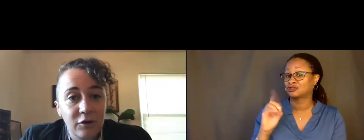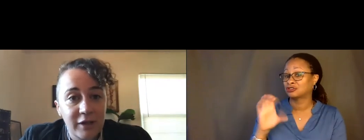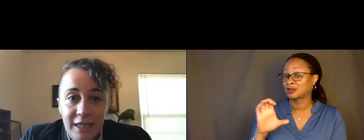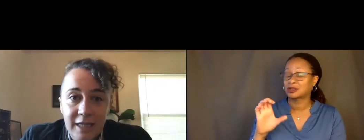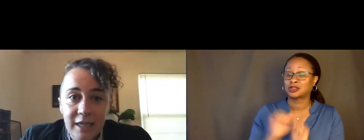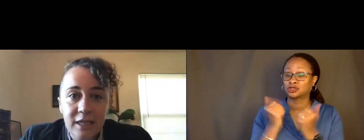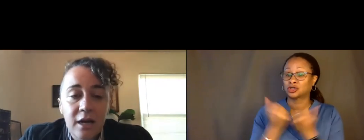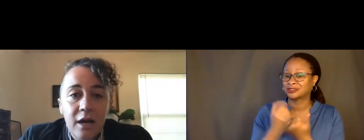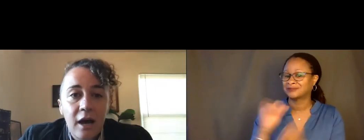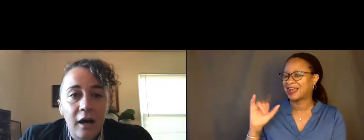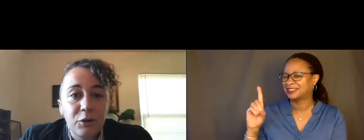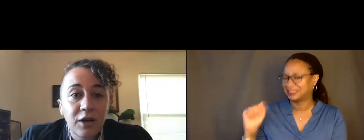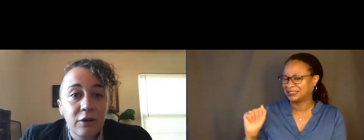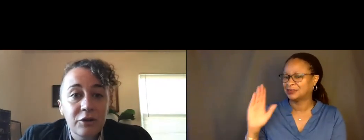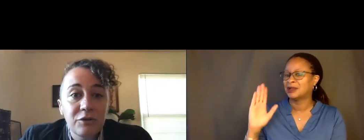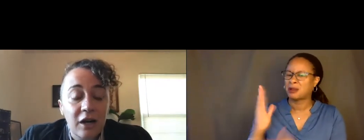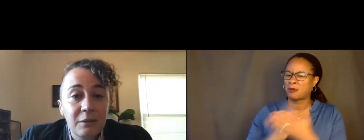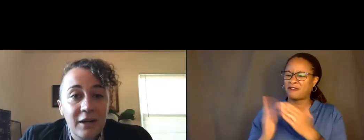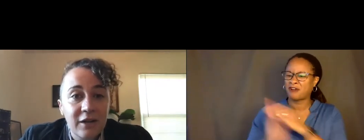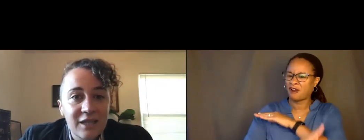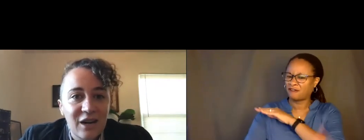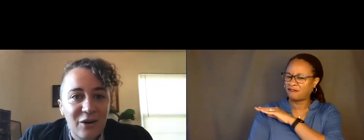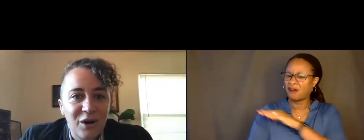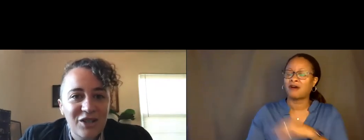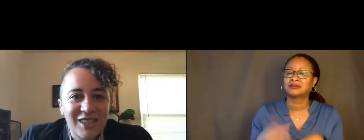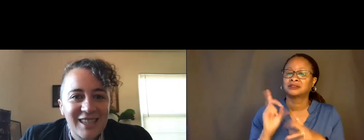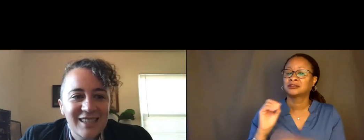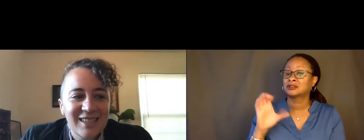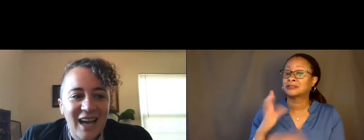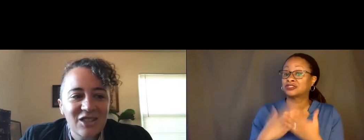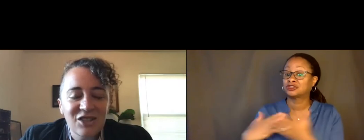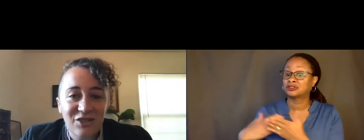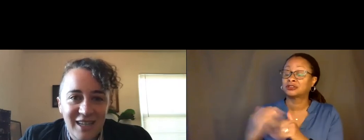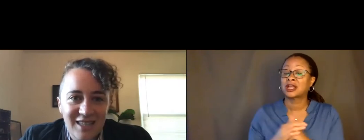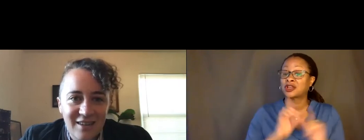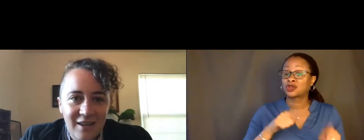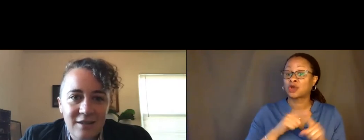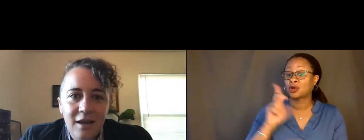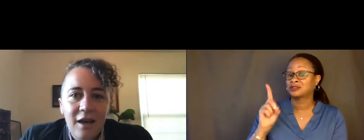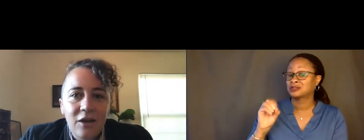screening series, you can go to documentary.org/screeningseries.